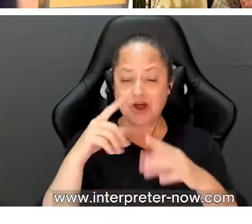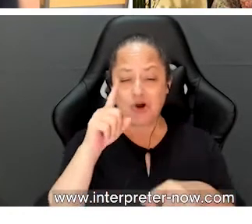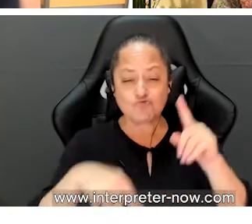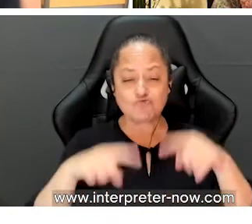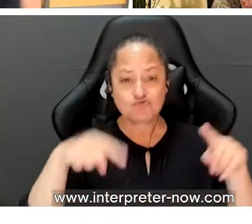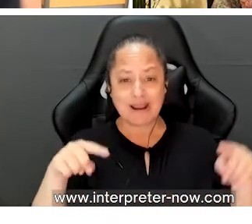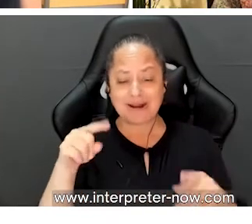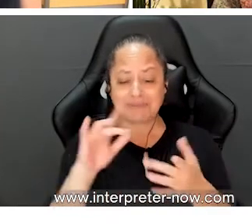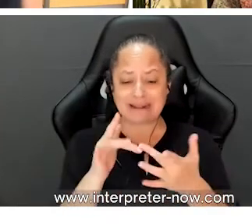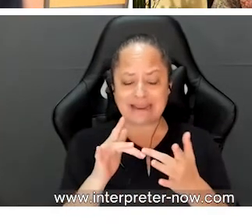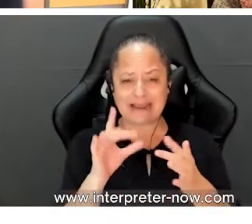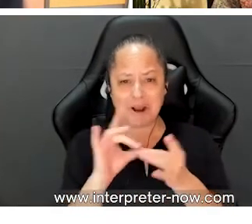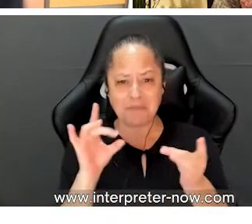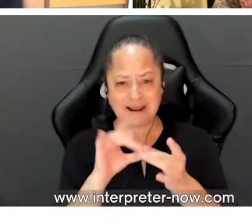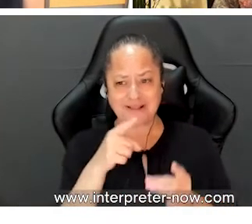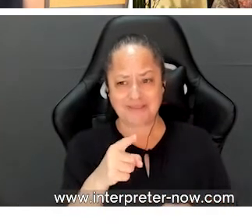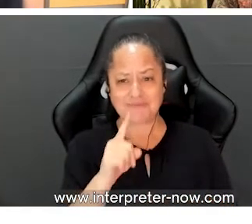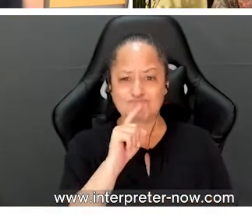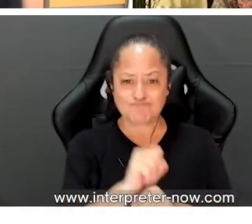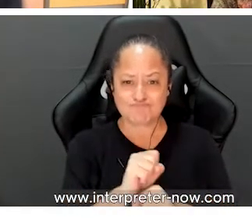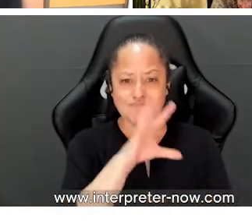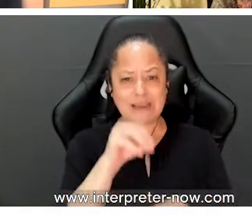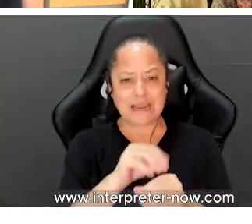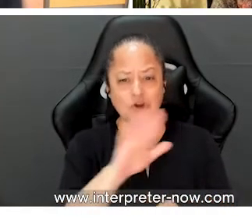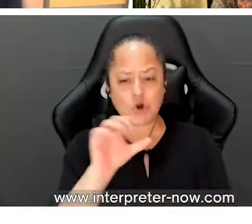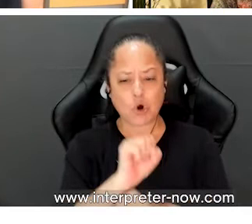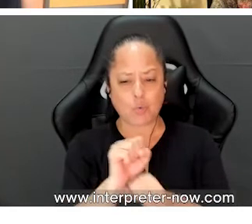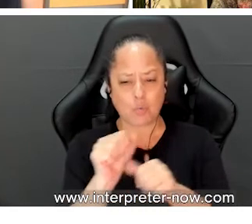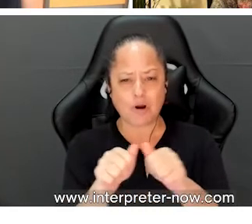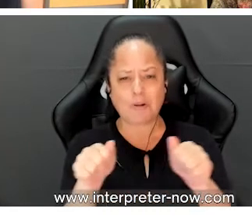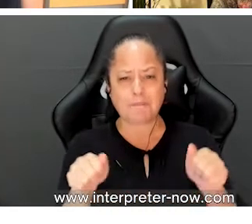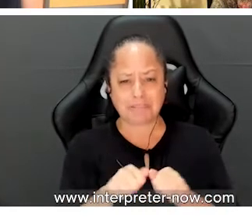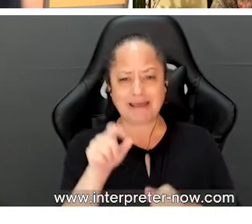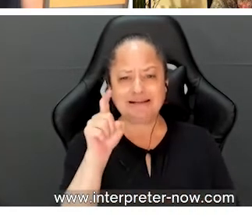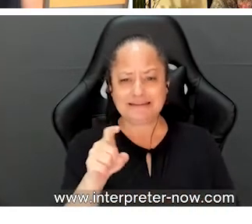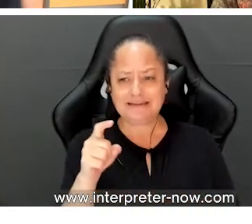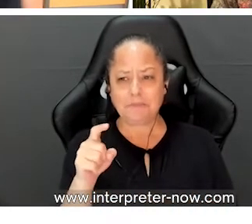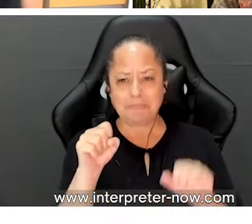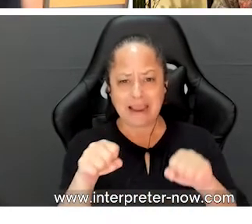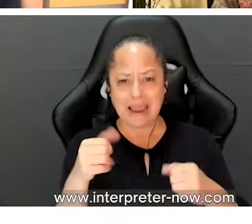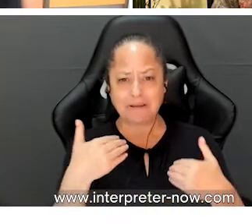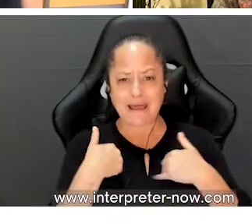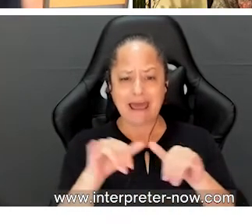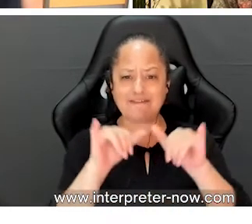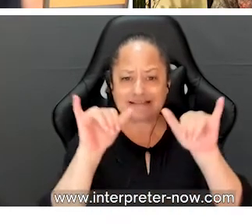So you need to be able to have systems and processes in place to be able to support,